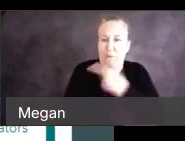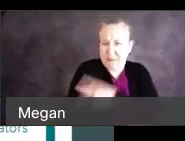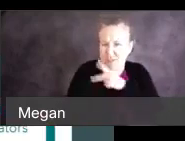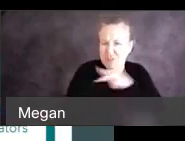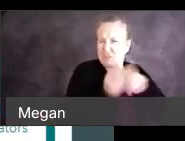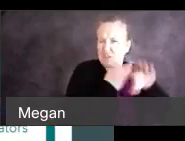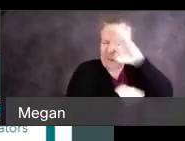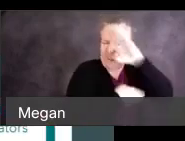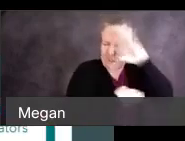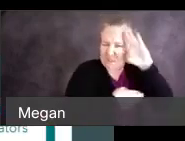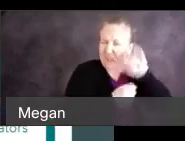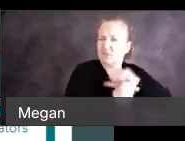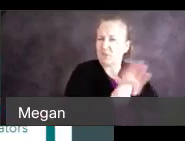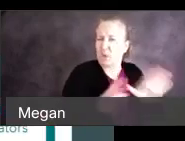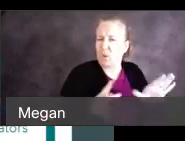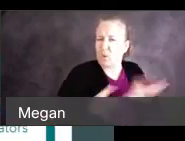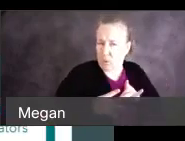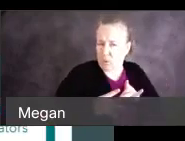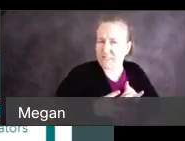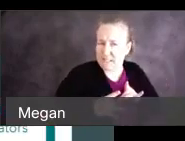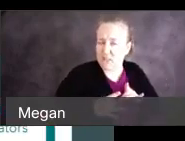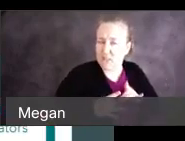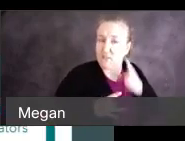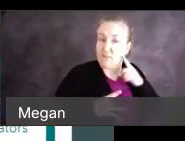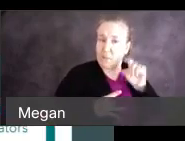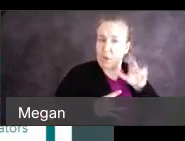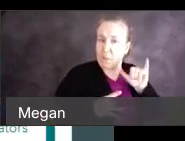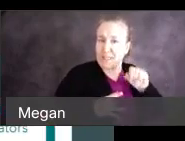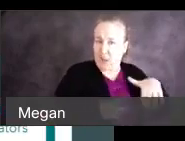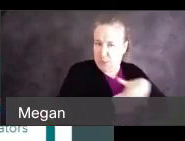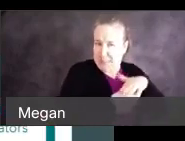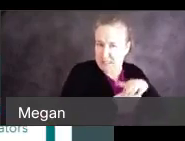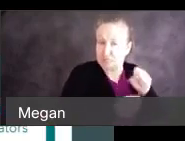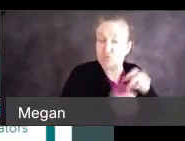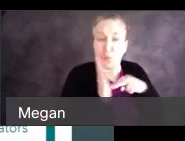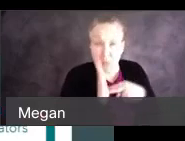COVID-19 in a Montgomery County hospital, so we still have quite a ways to go